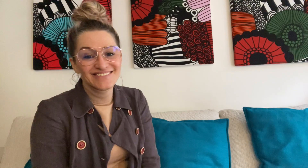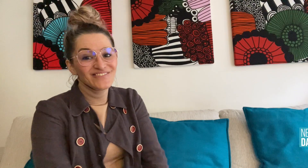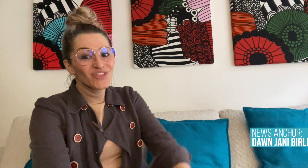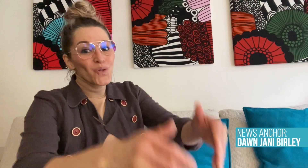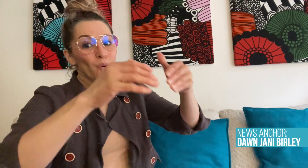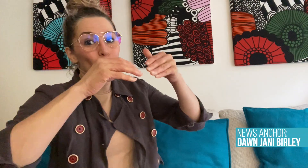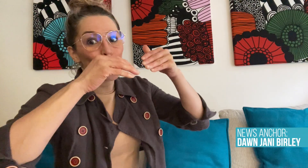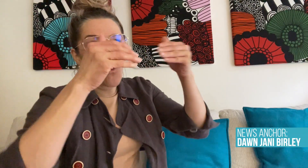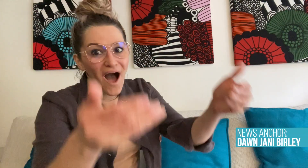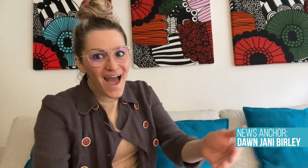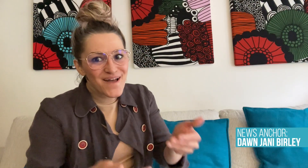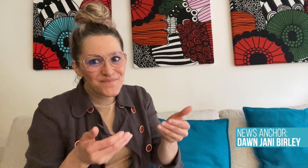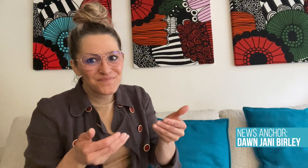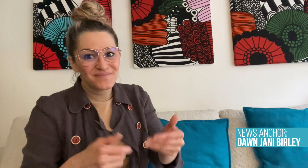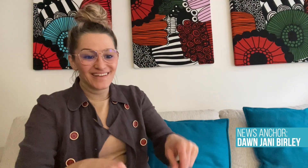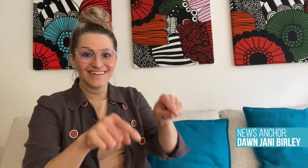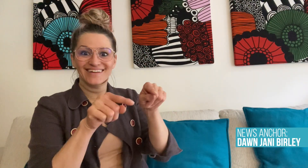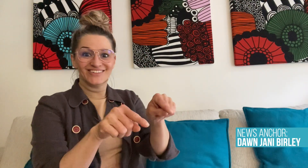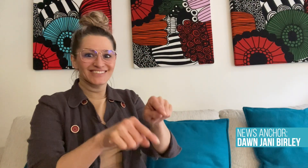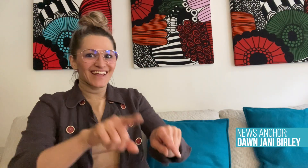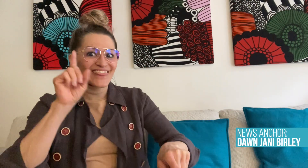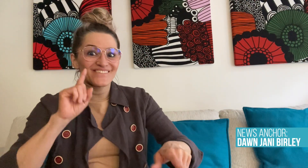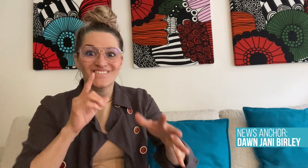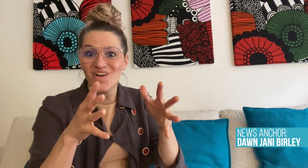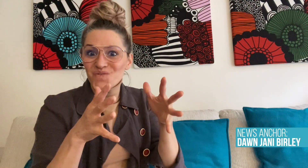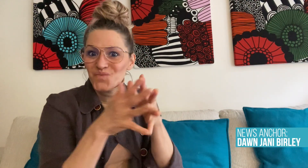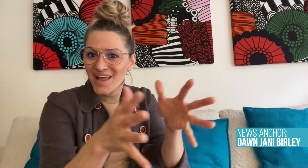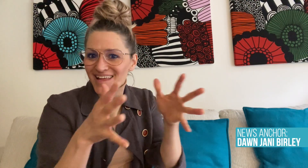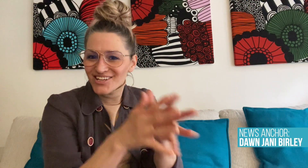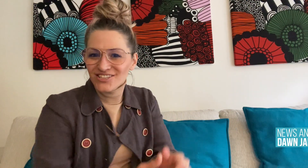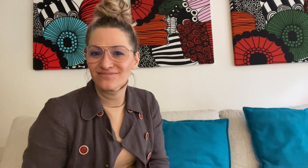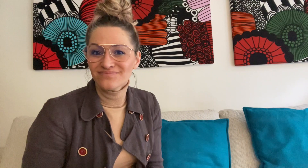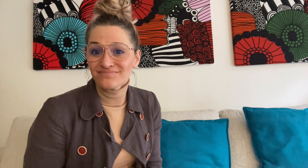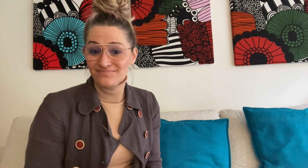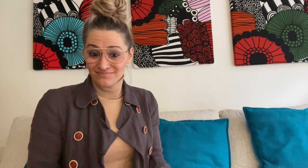Welcome to DeafWire!